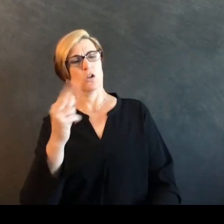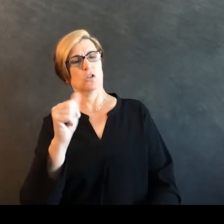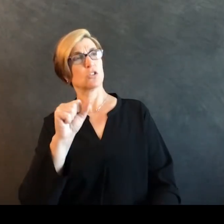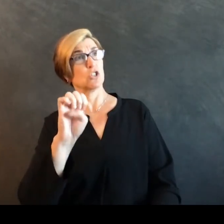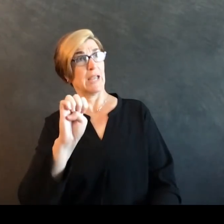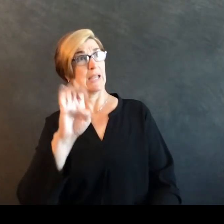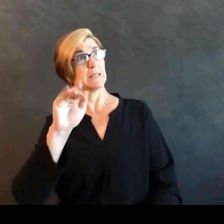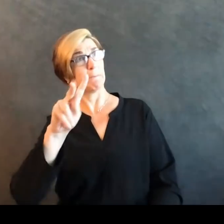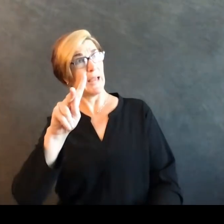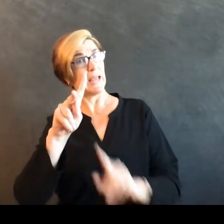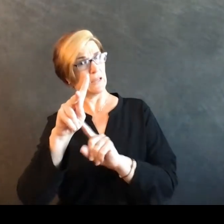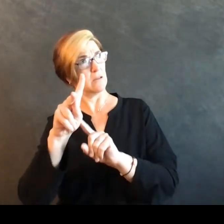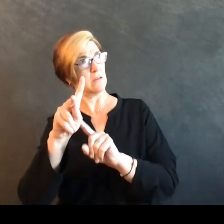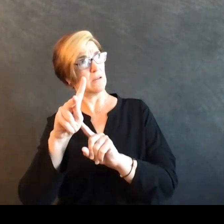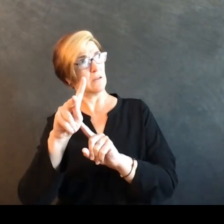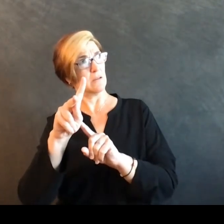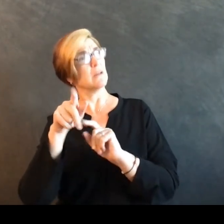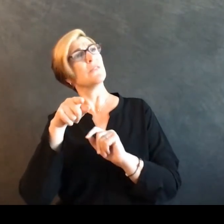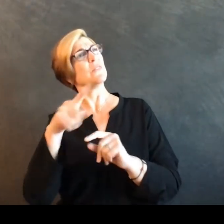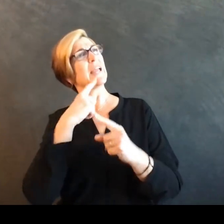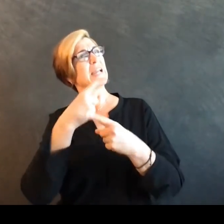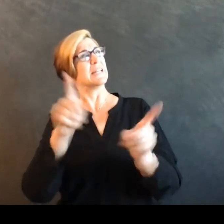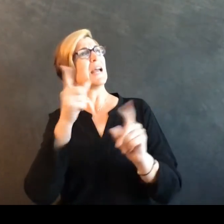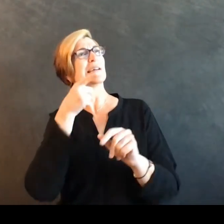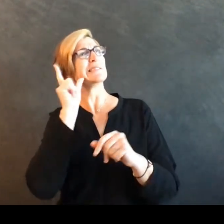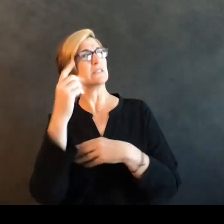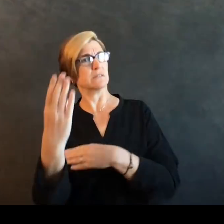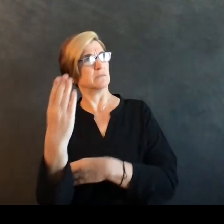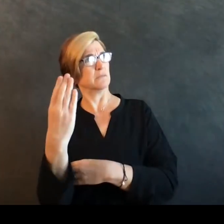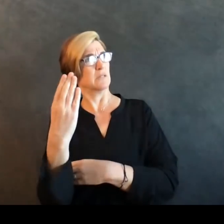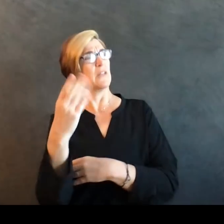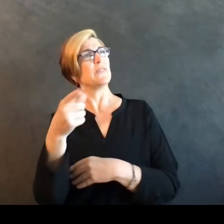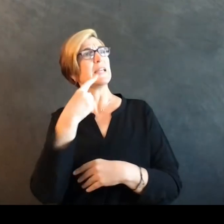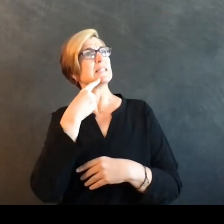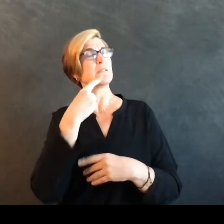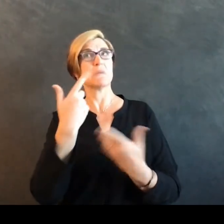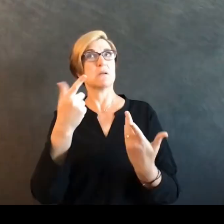they don't have necessary guidance from the SBA from the Treasury Department be